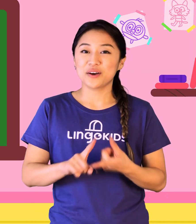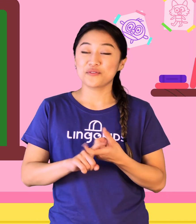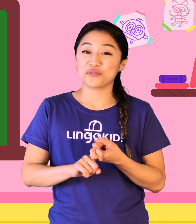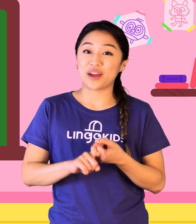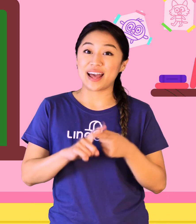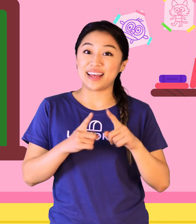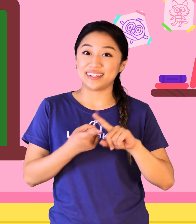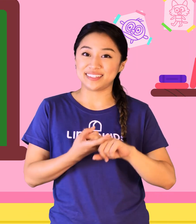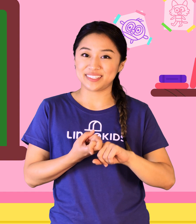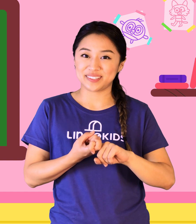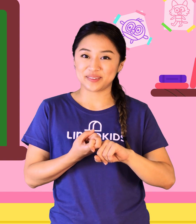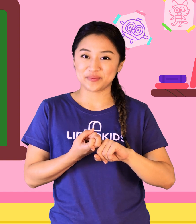Friend.